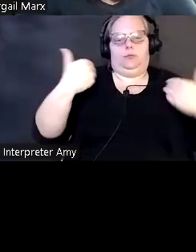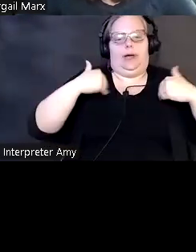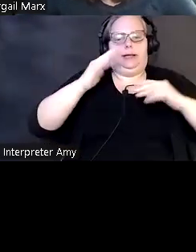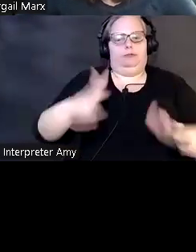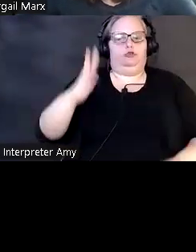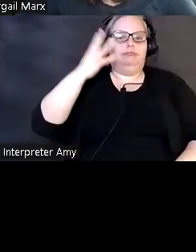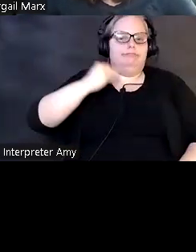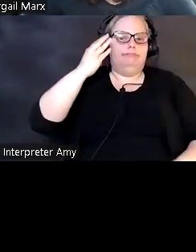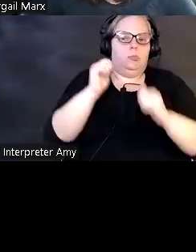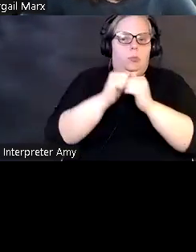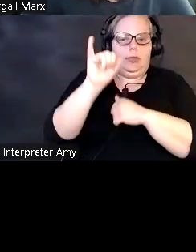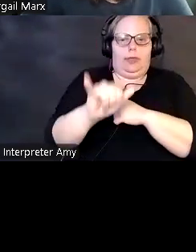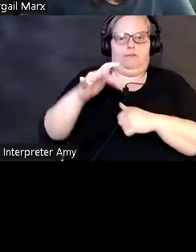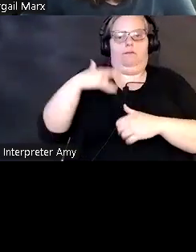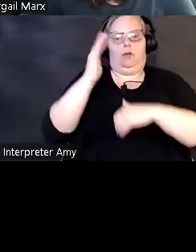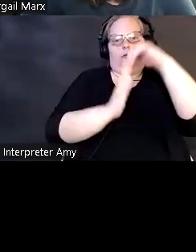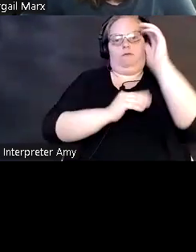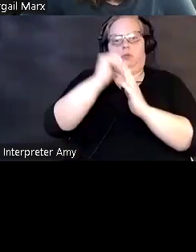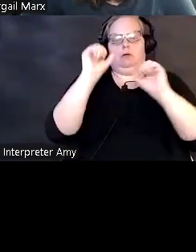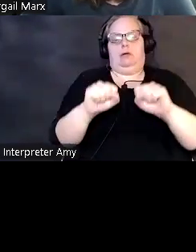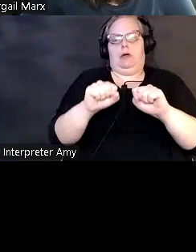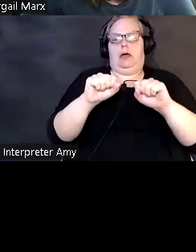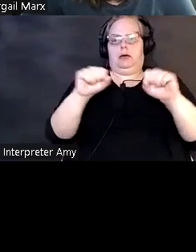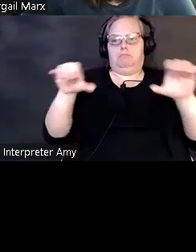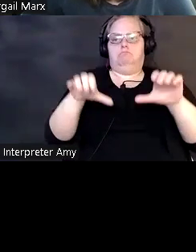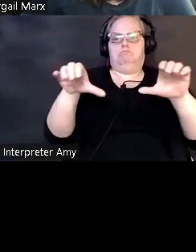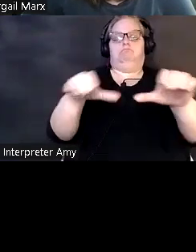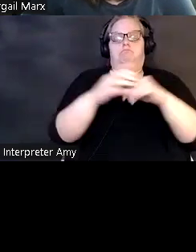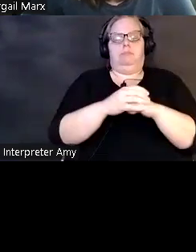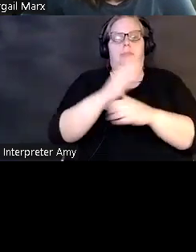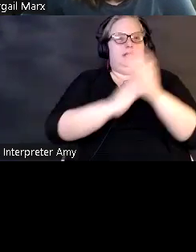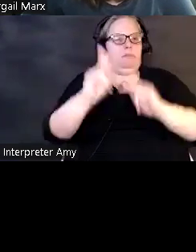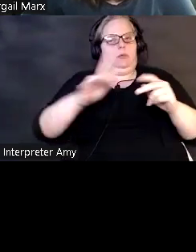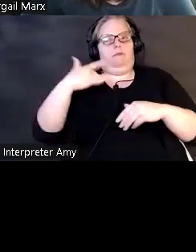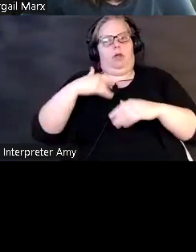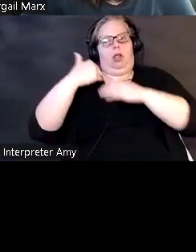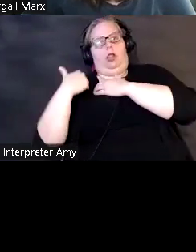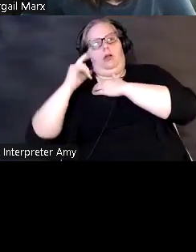with it and feels comfortable doing it. Some people feel obligated to do it just because